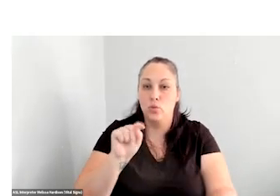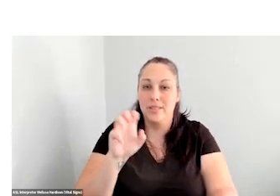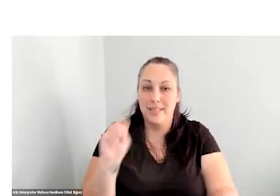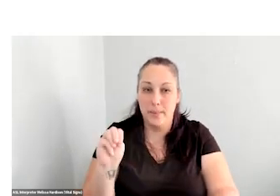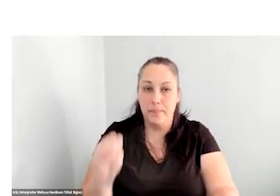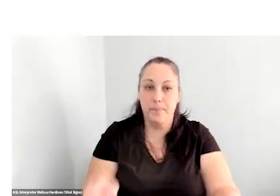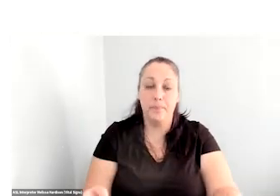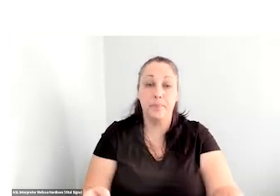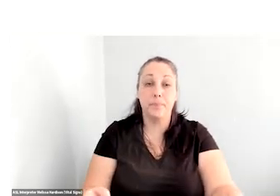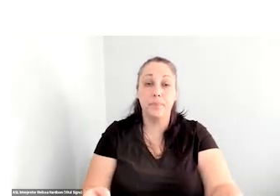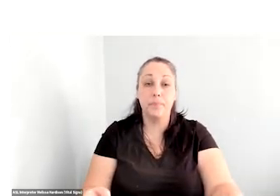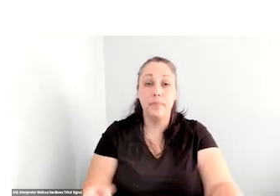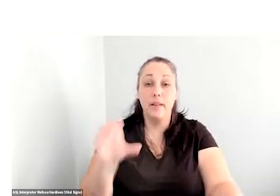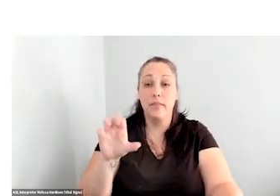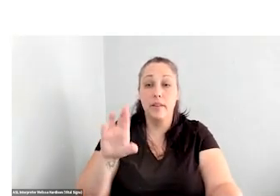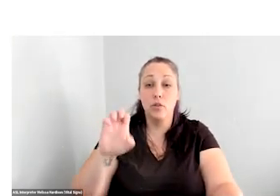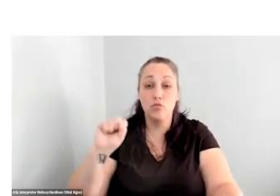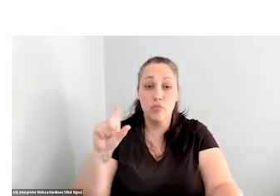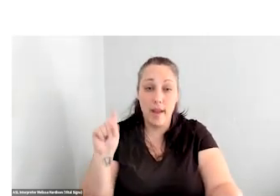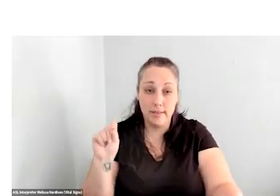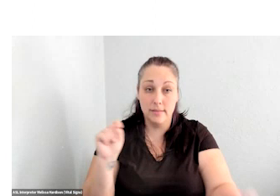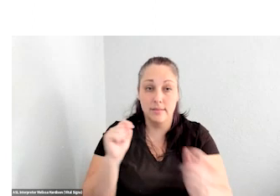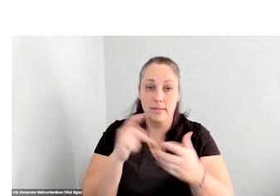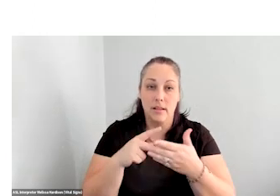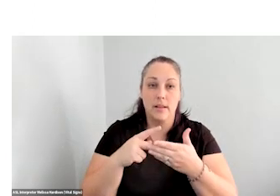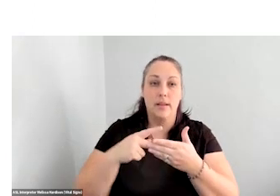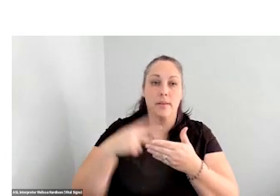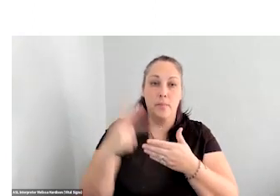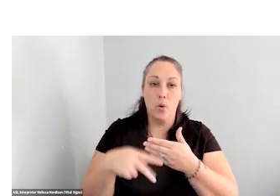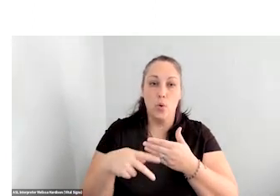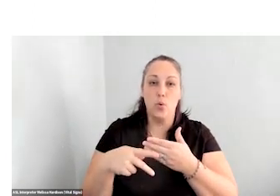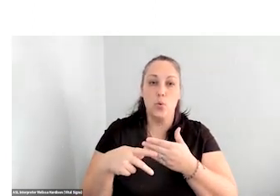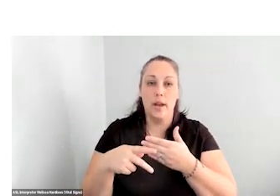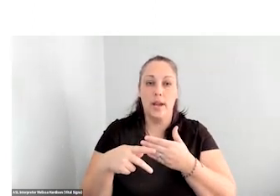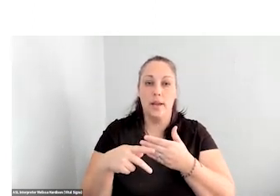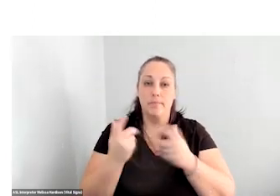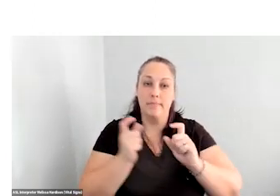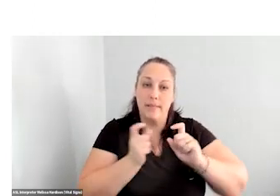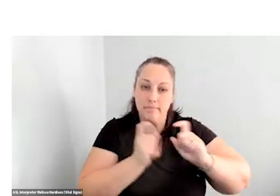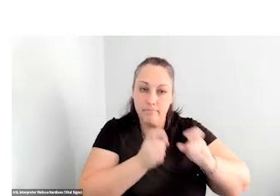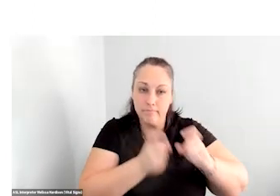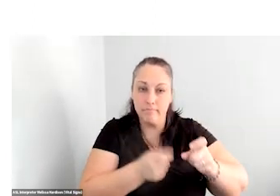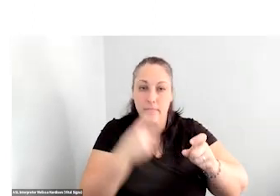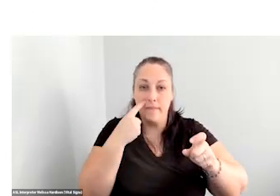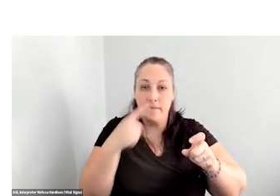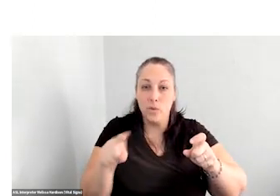provides awards to increase research infrastructure for eligible minority-serving institutions,